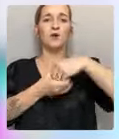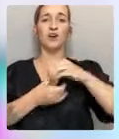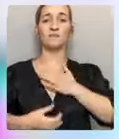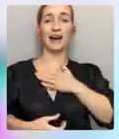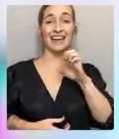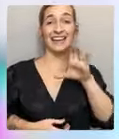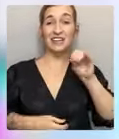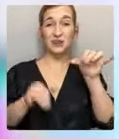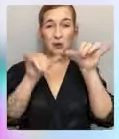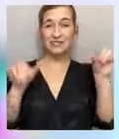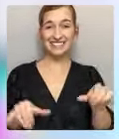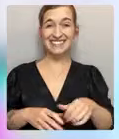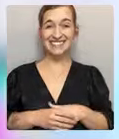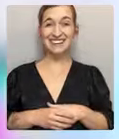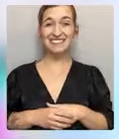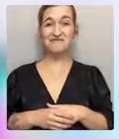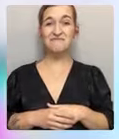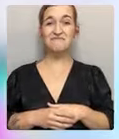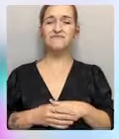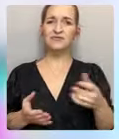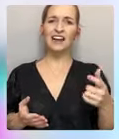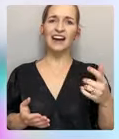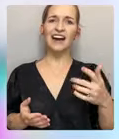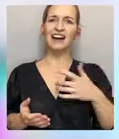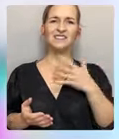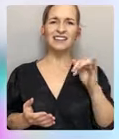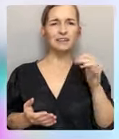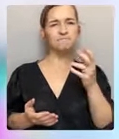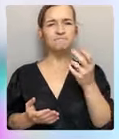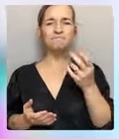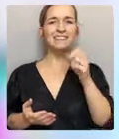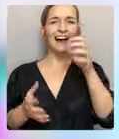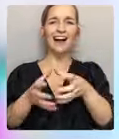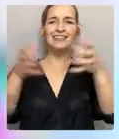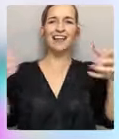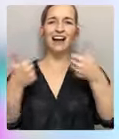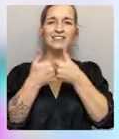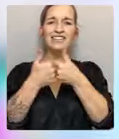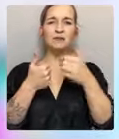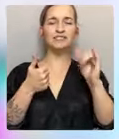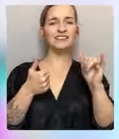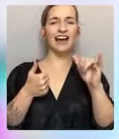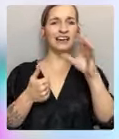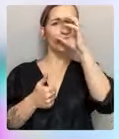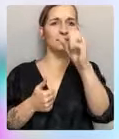But I did feel that there was, there was already quite a lot of games there that appeal to me,